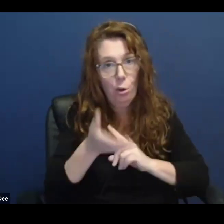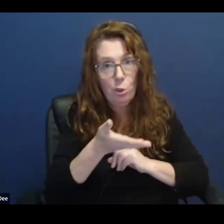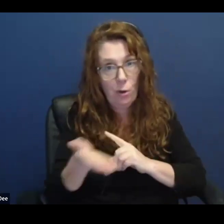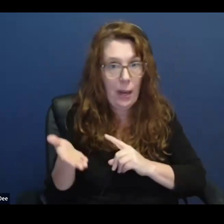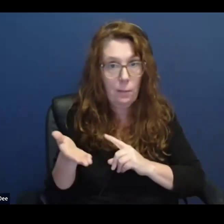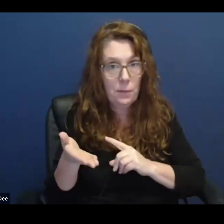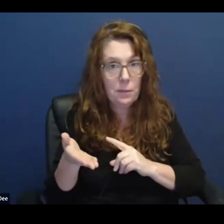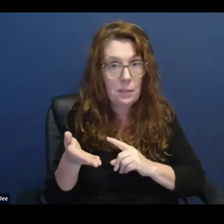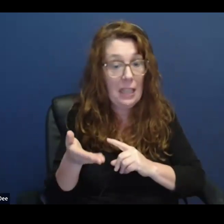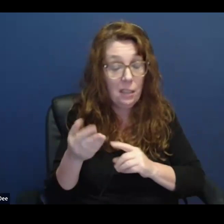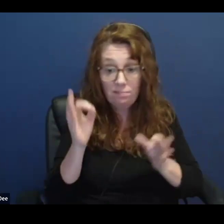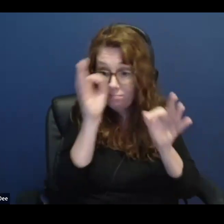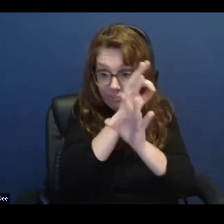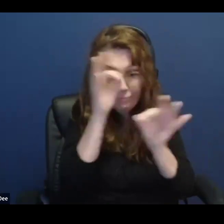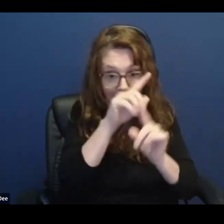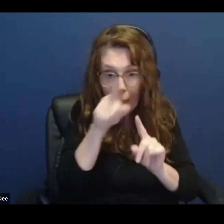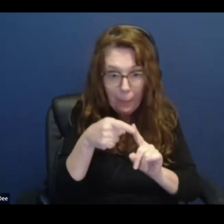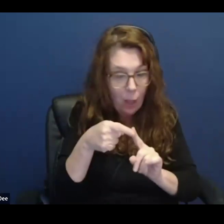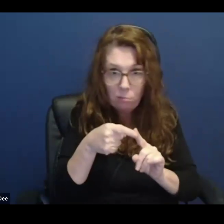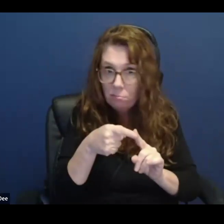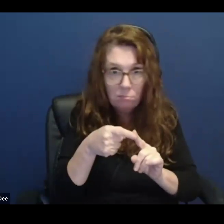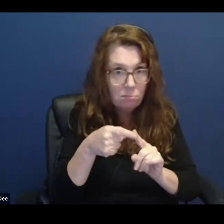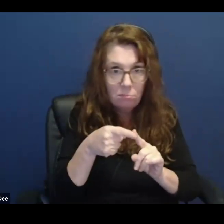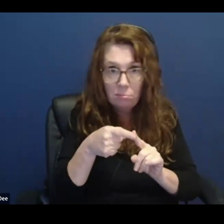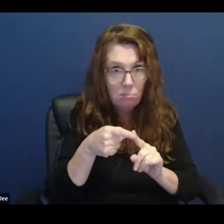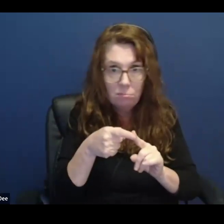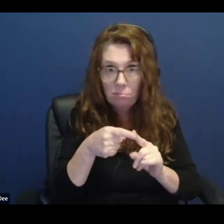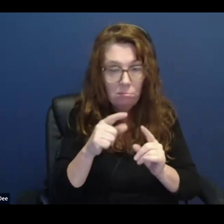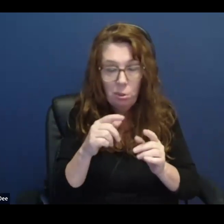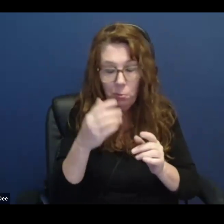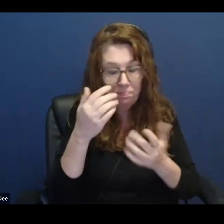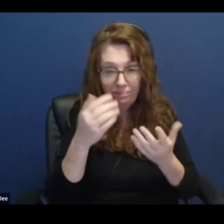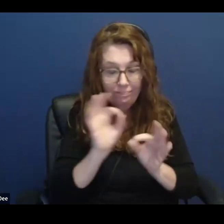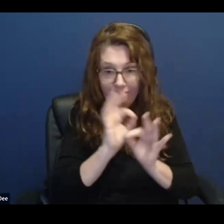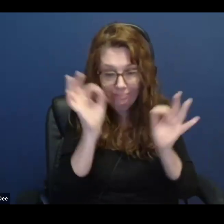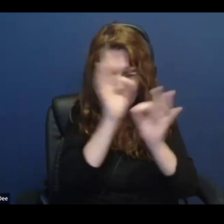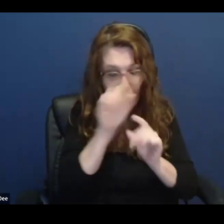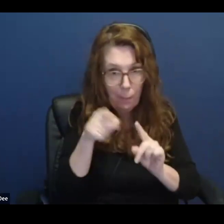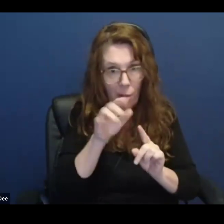it and you don't know anything else except that it's in your collection. You would want to look at